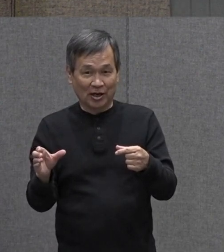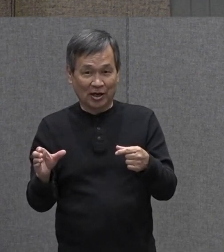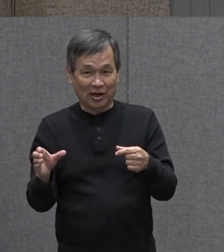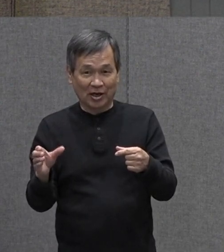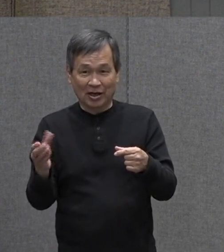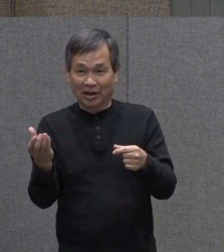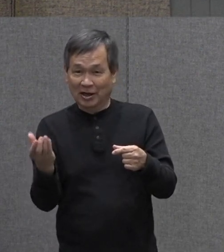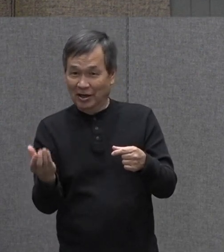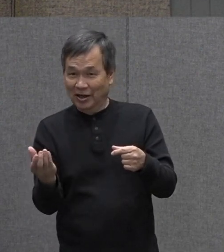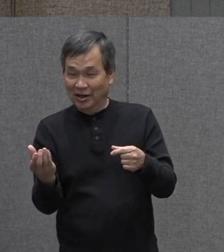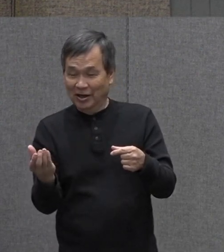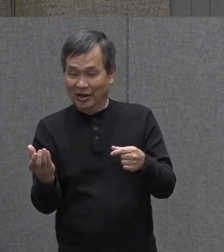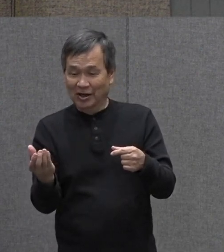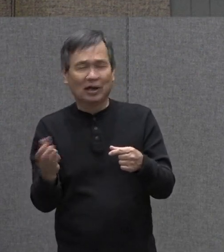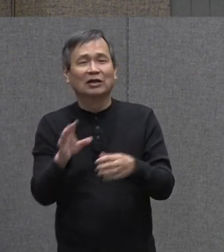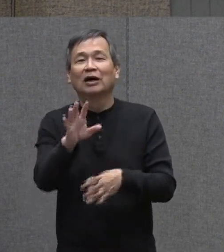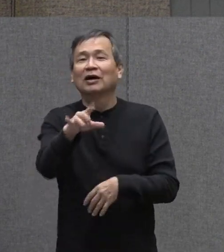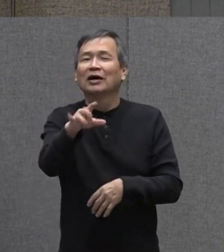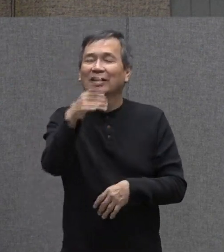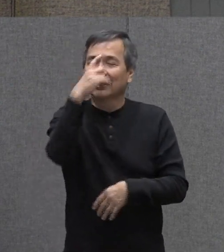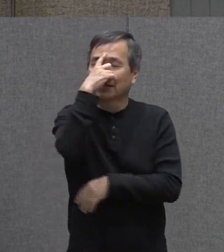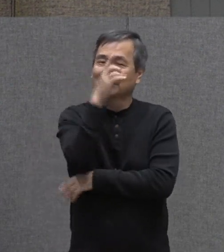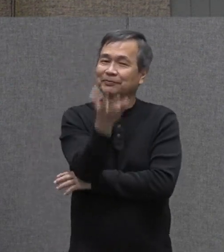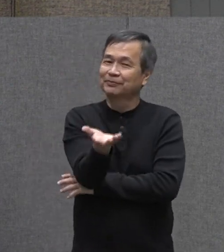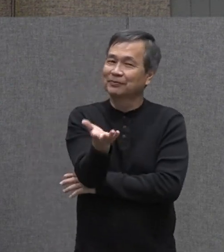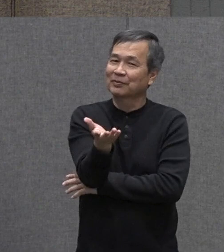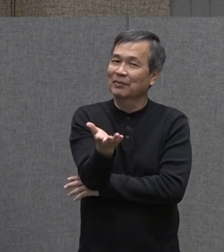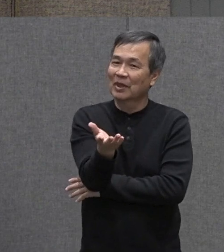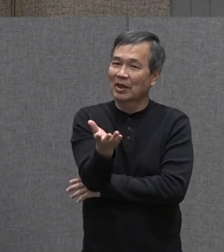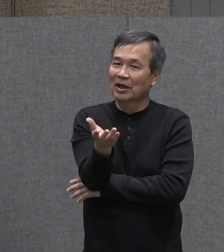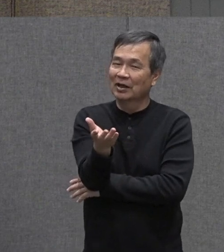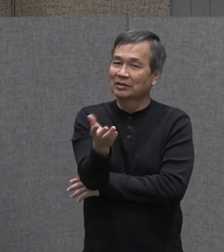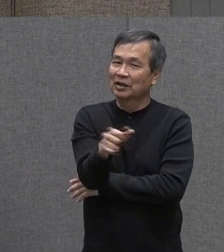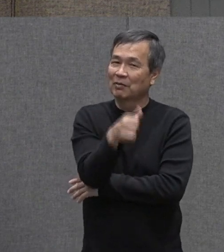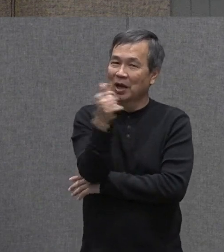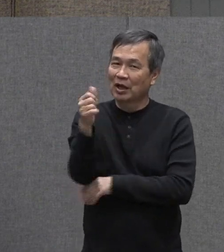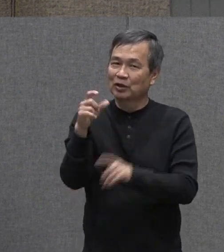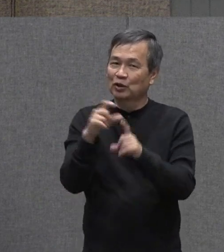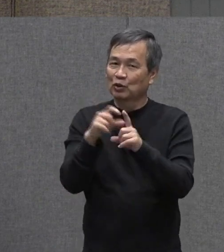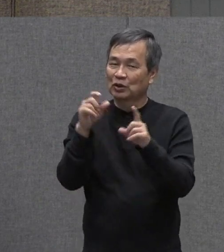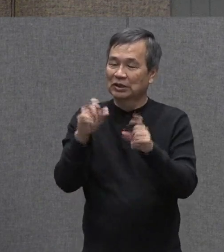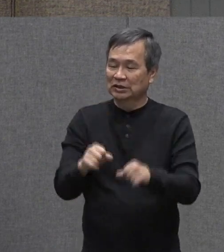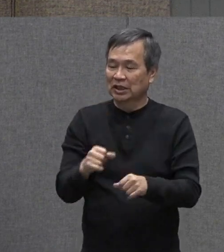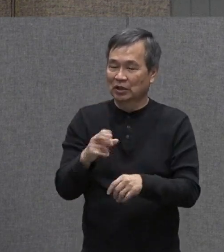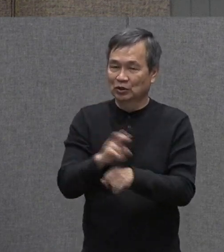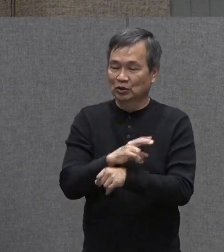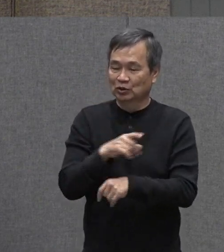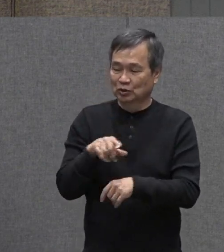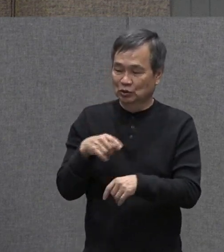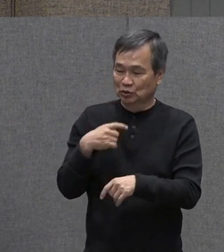What are some other words we might use to describe this pear?